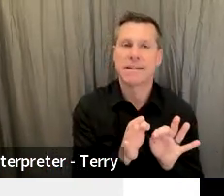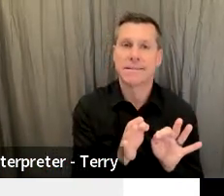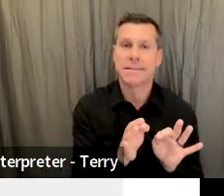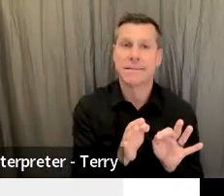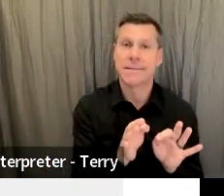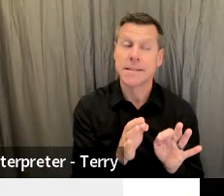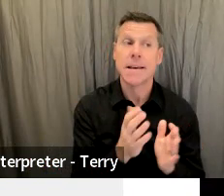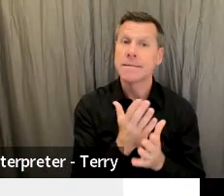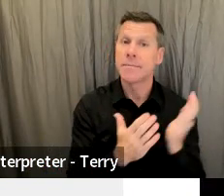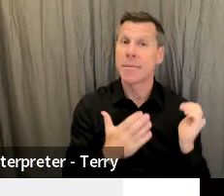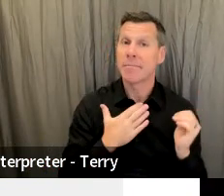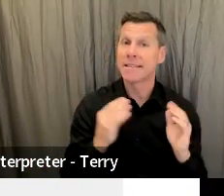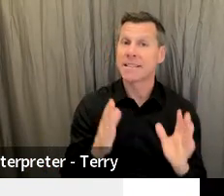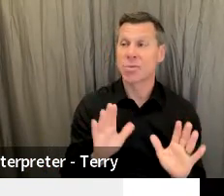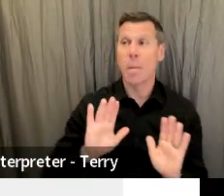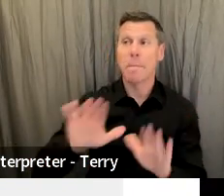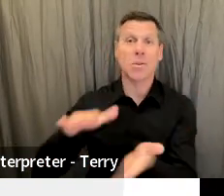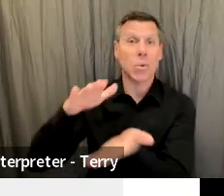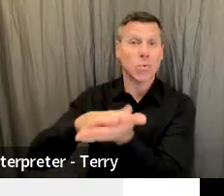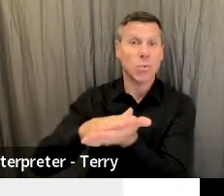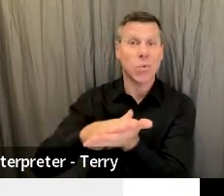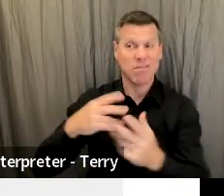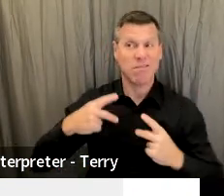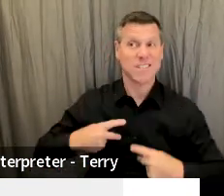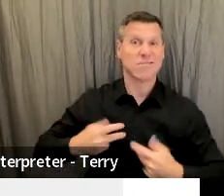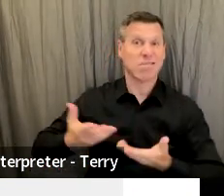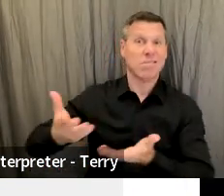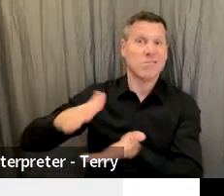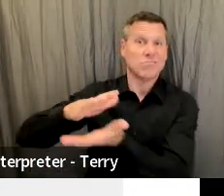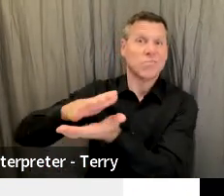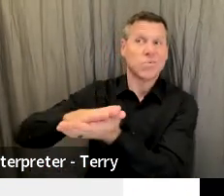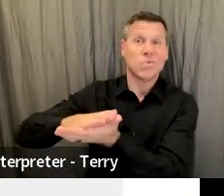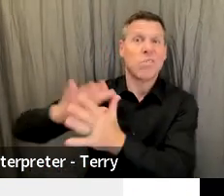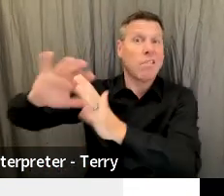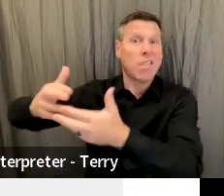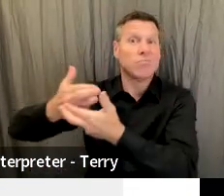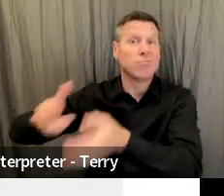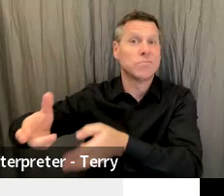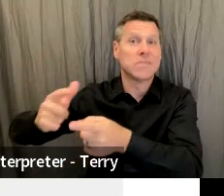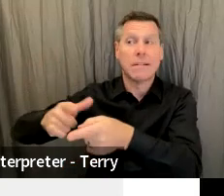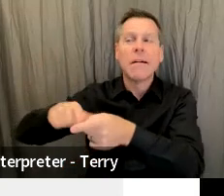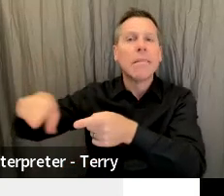on Monday, I know a lot of folks are planning on using the beginning of next week